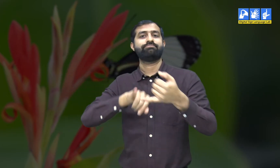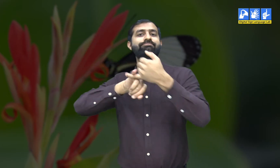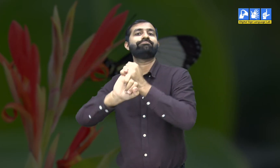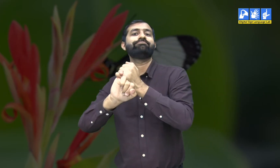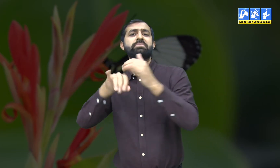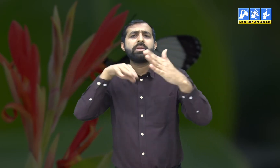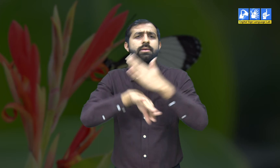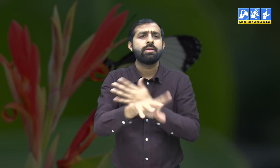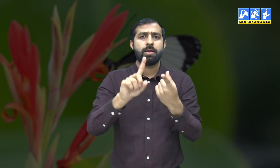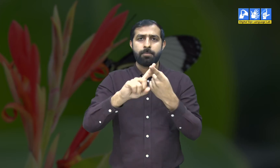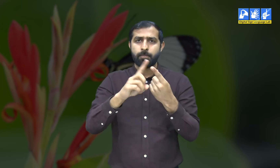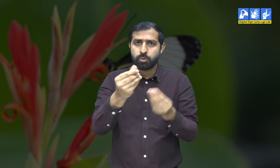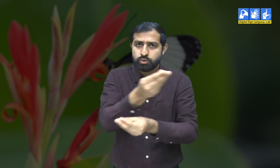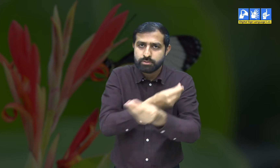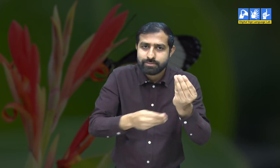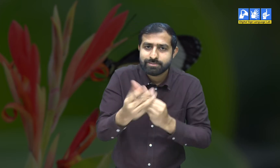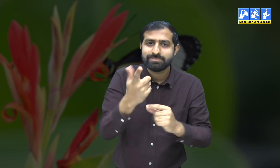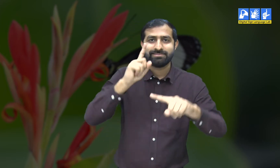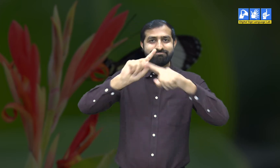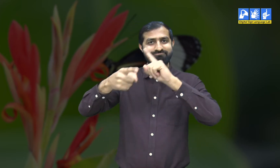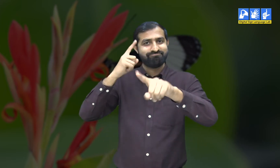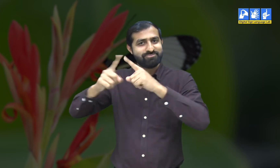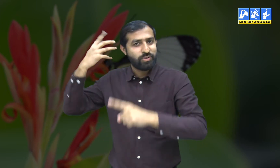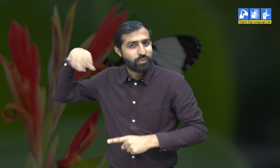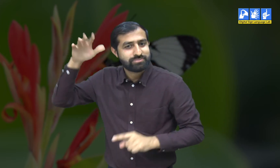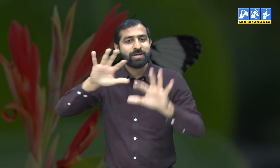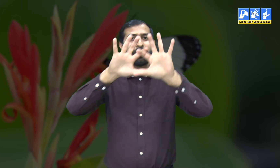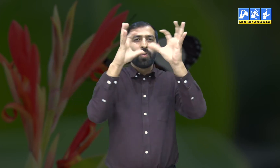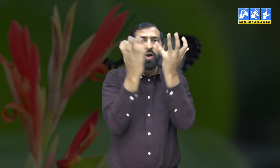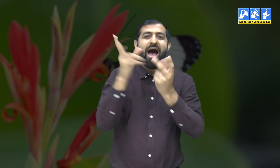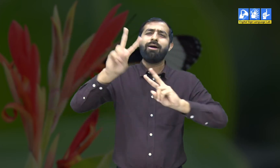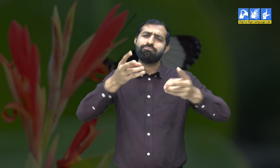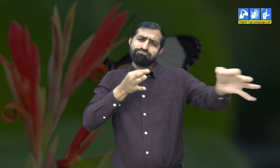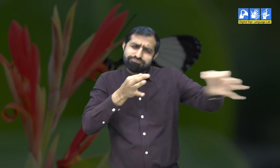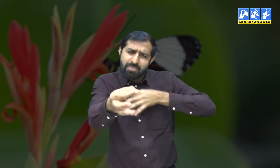who would teach him economics, history, geography and civics.